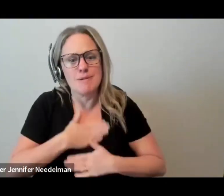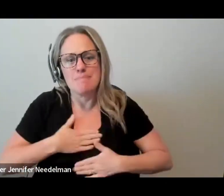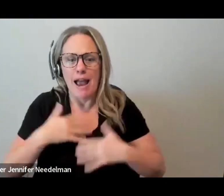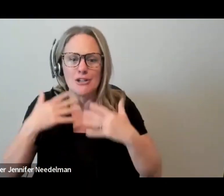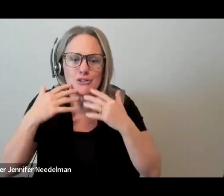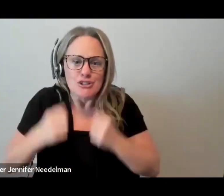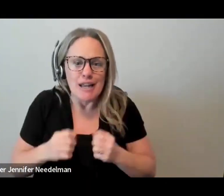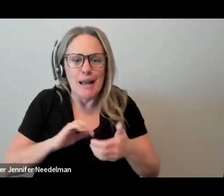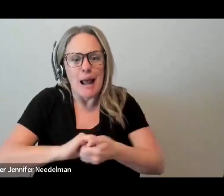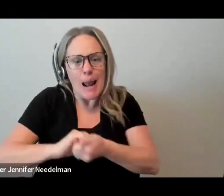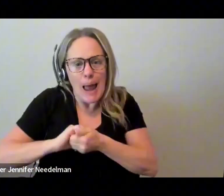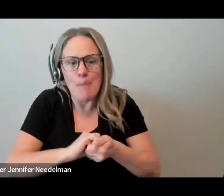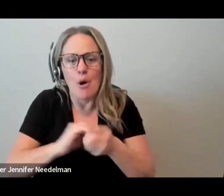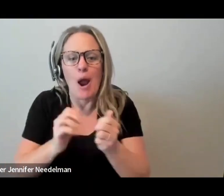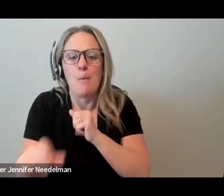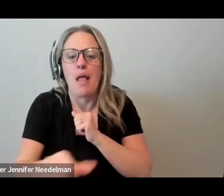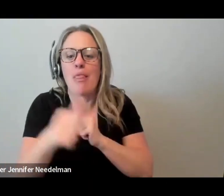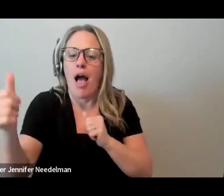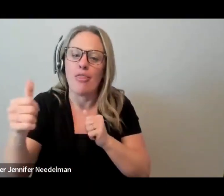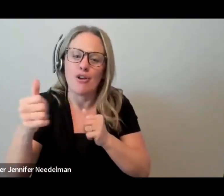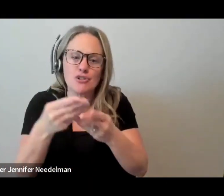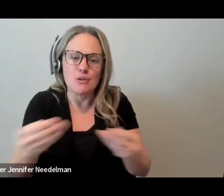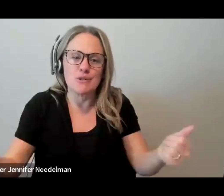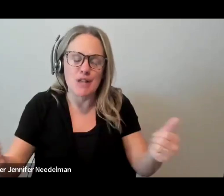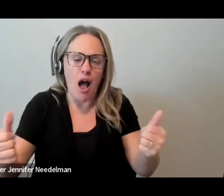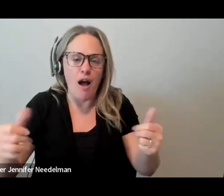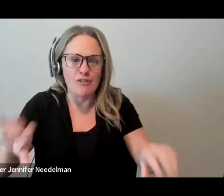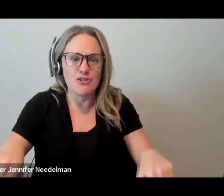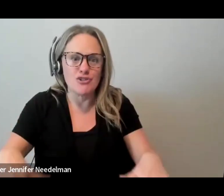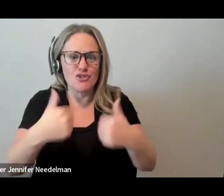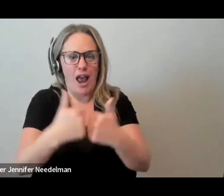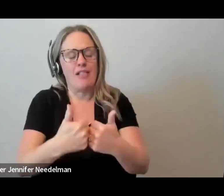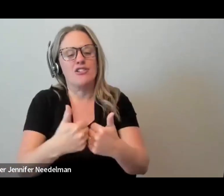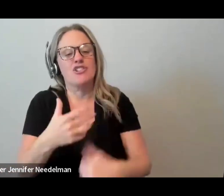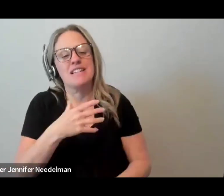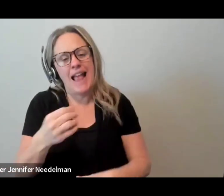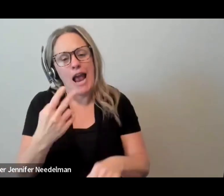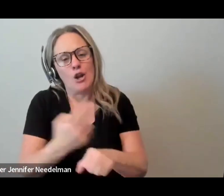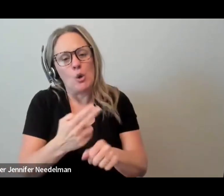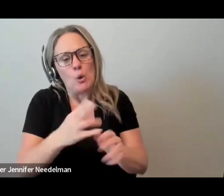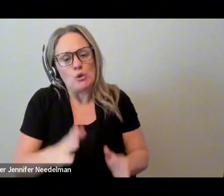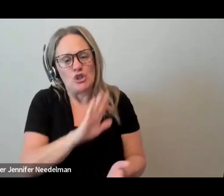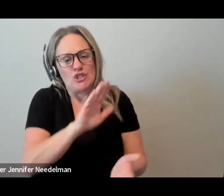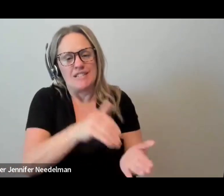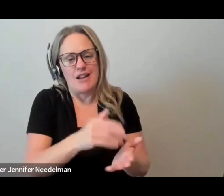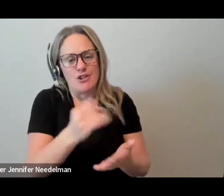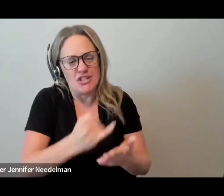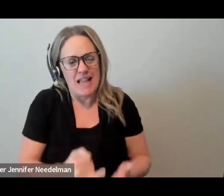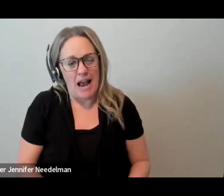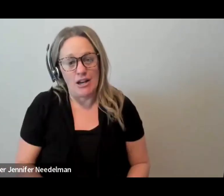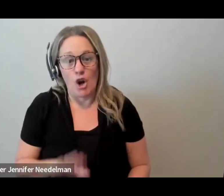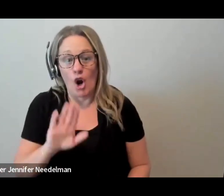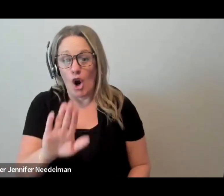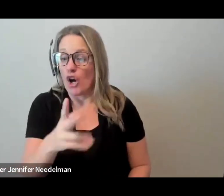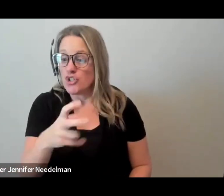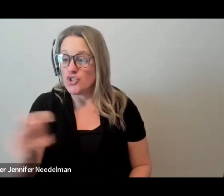to solve complex challenges in technical implementation and user-centered design. Shyanne's journey reflects adaptability,